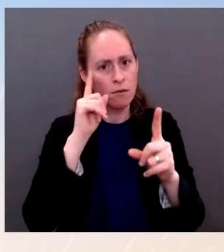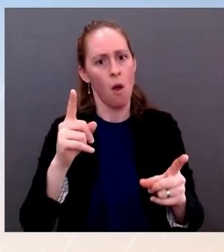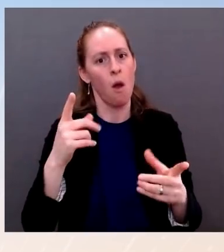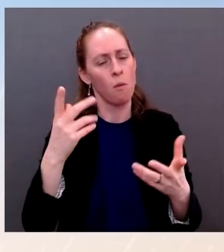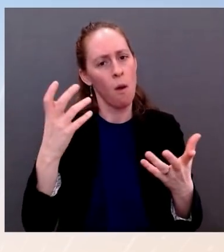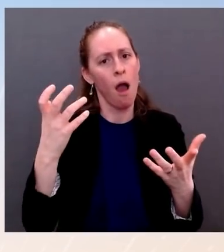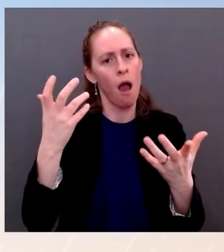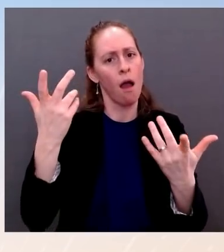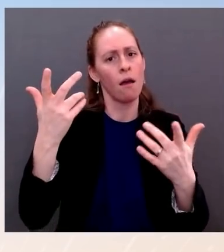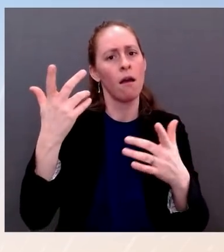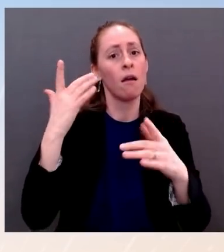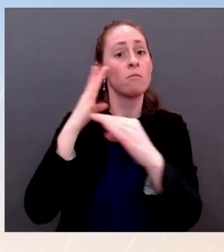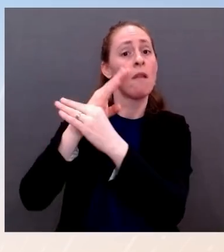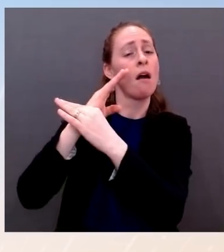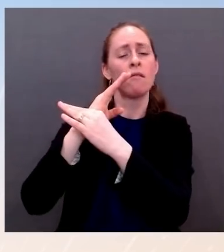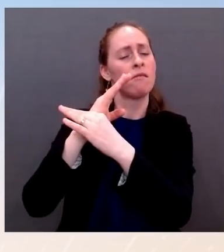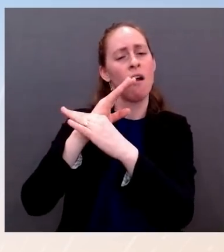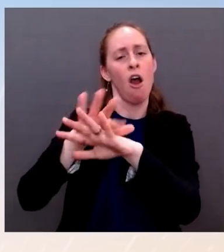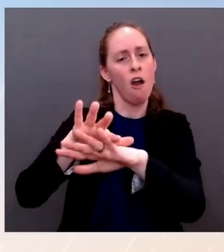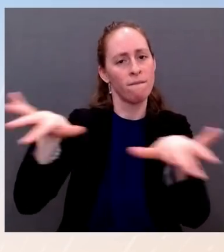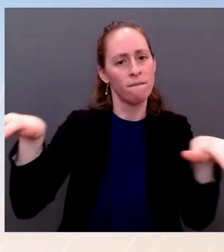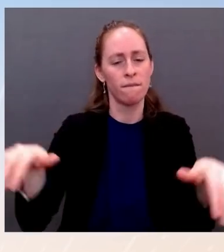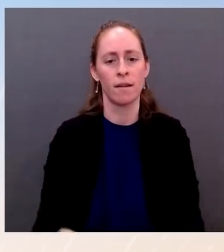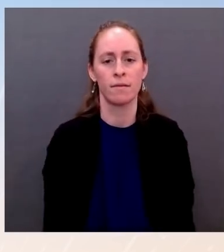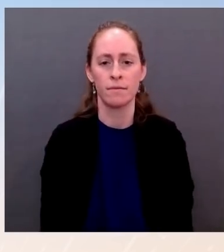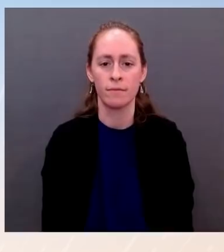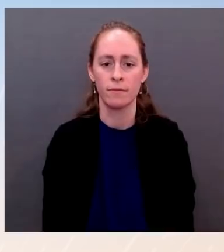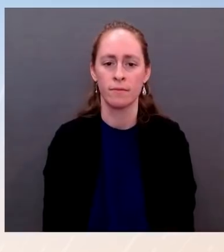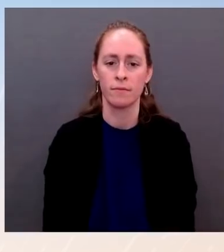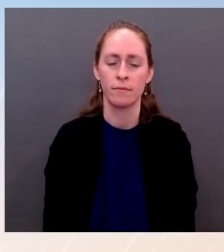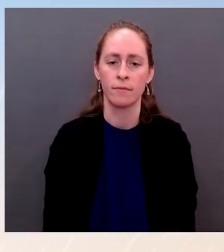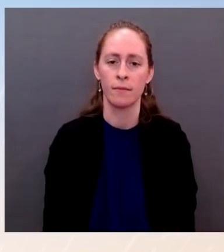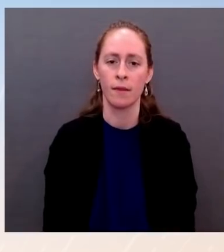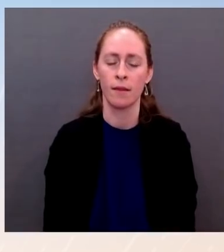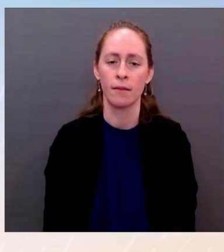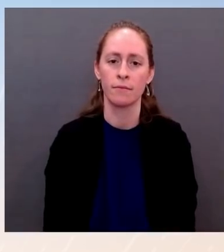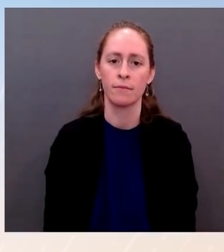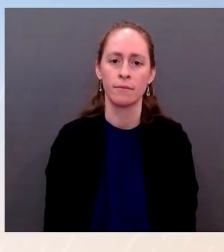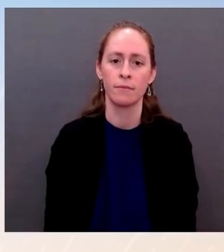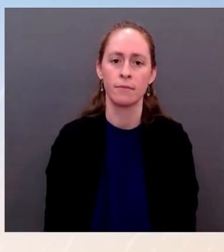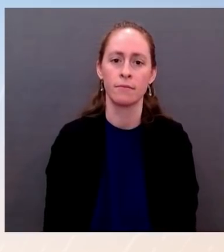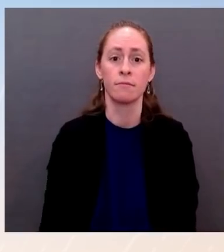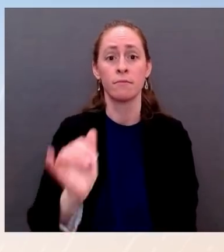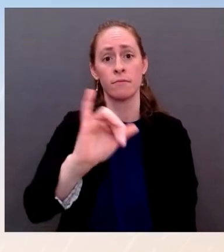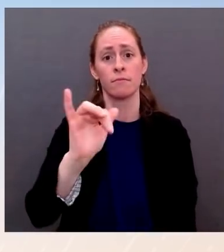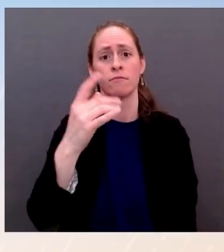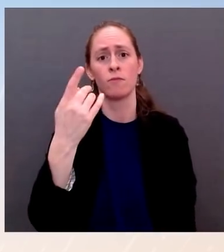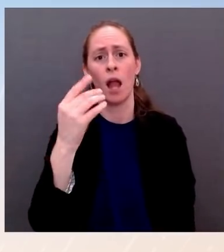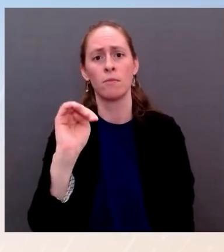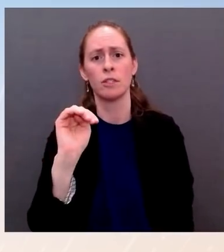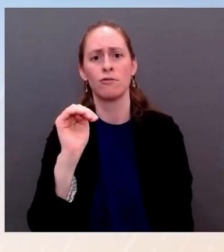and U.S. officials for all of the assistance that we have provided to resolve the disruption. And the two leaders agreed to stay in close touch.